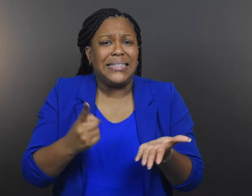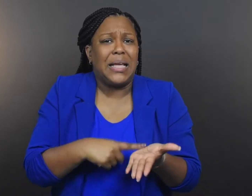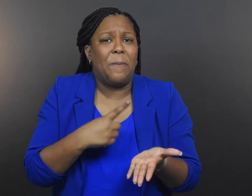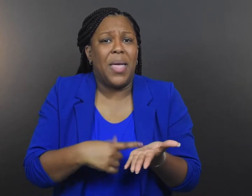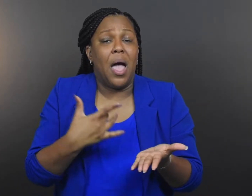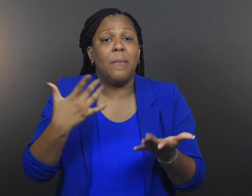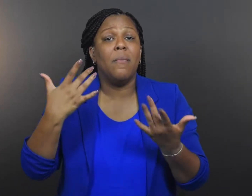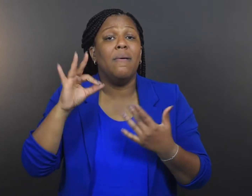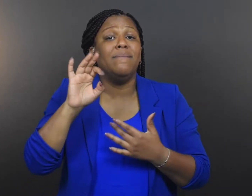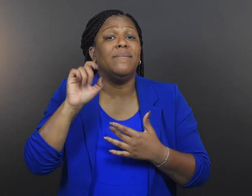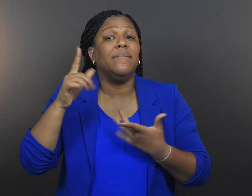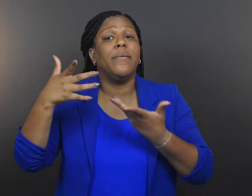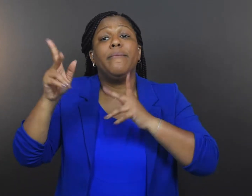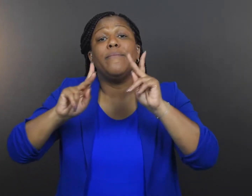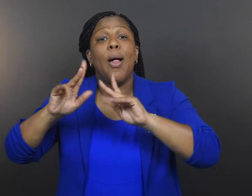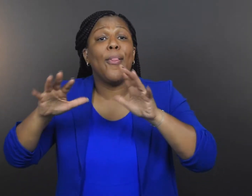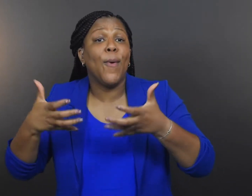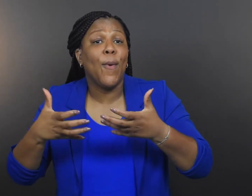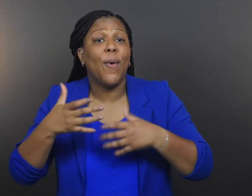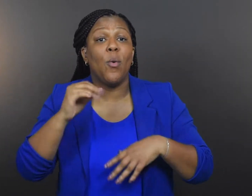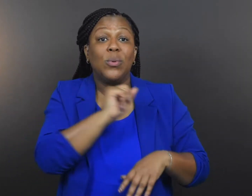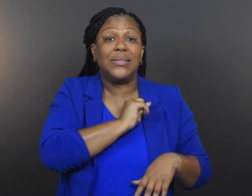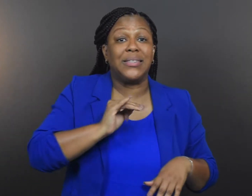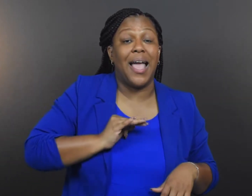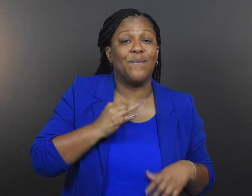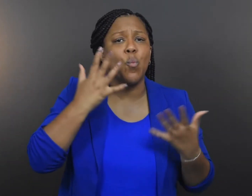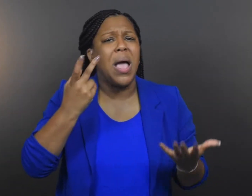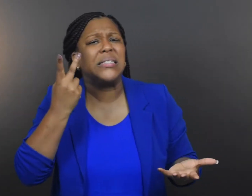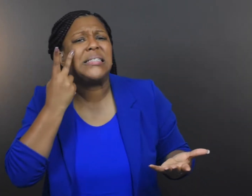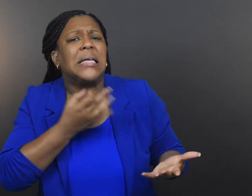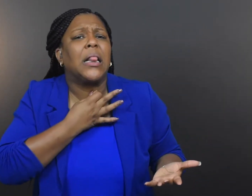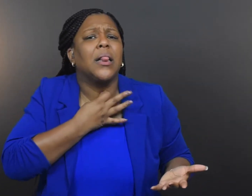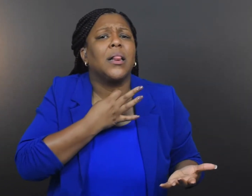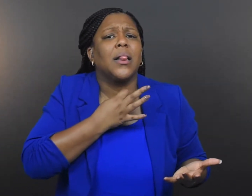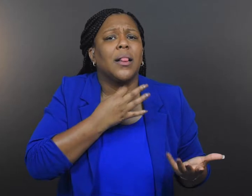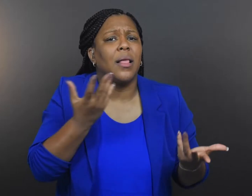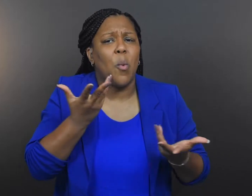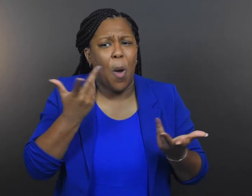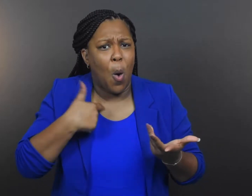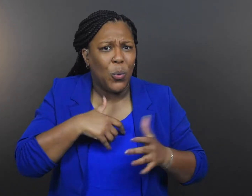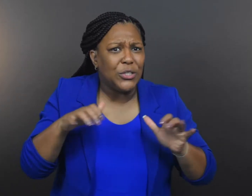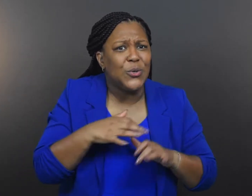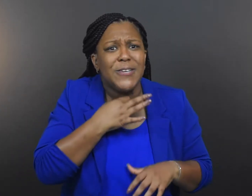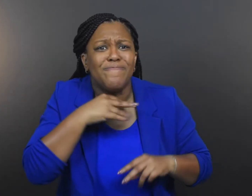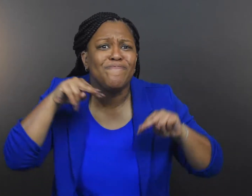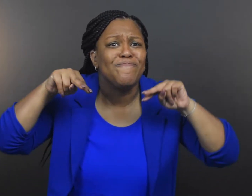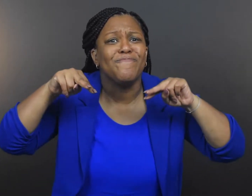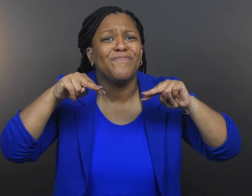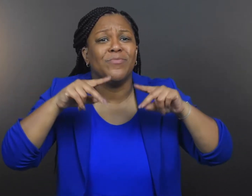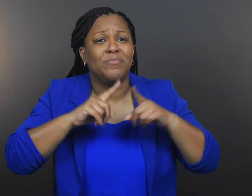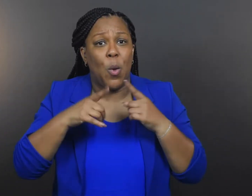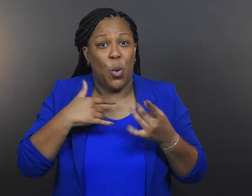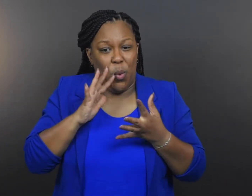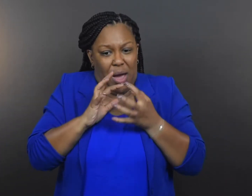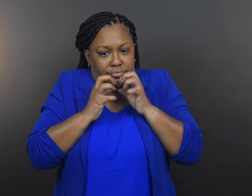Sometimes fellows or staff wanted to see what we were doing, and we’d all cram into that room.”